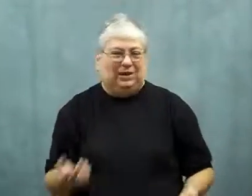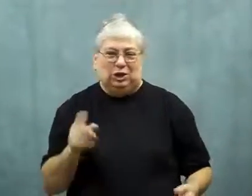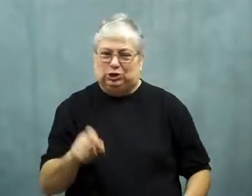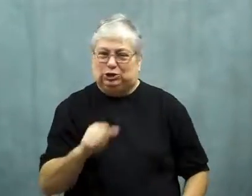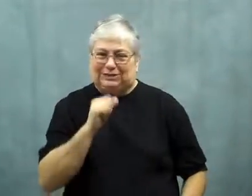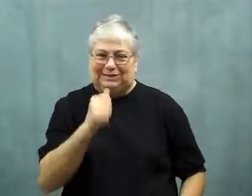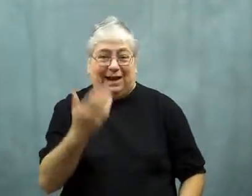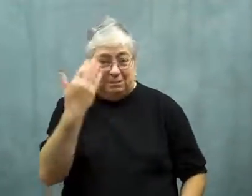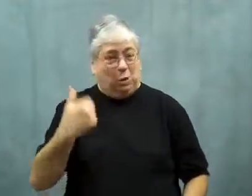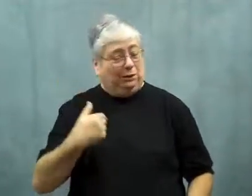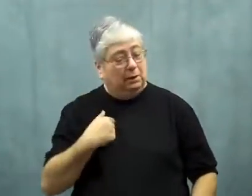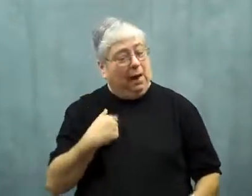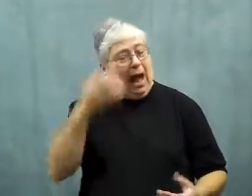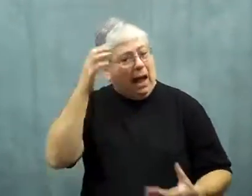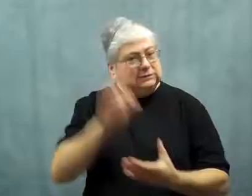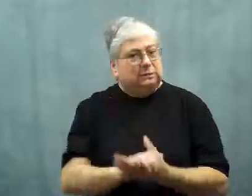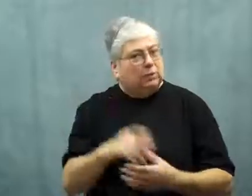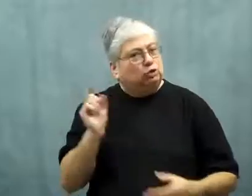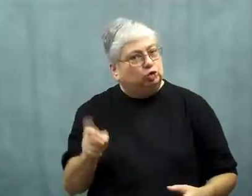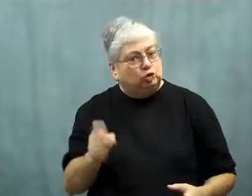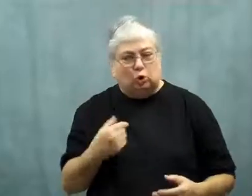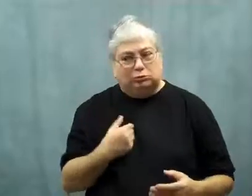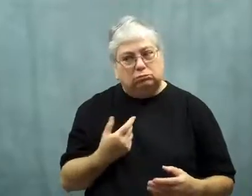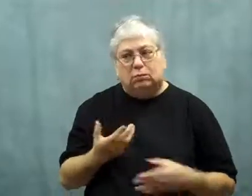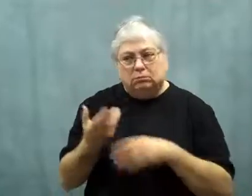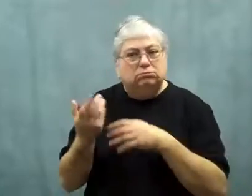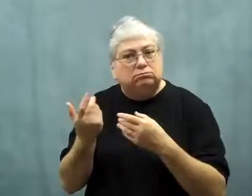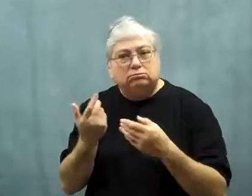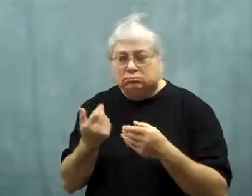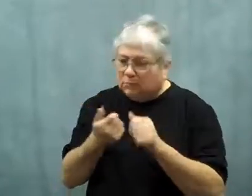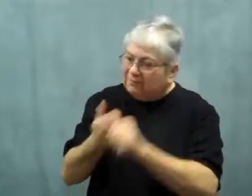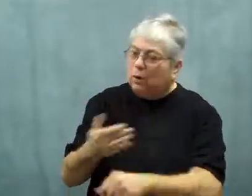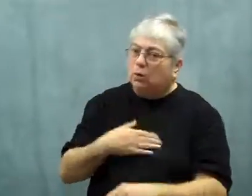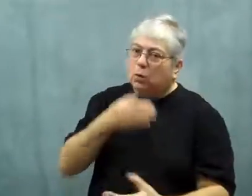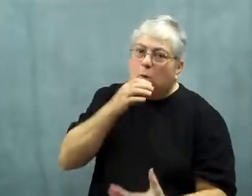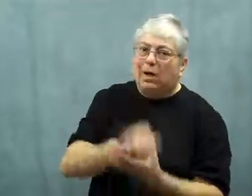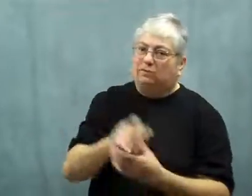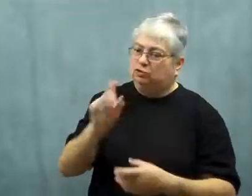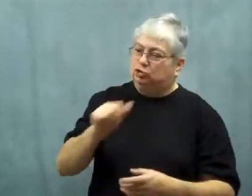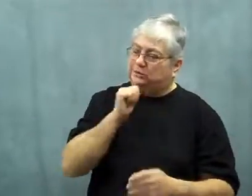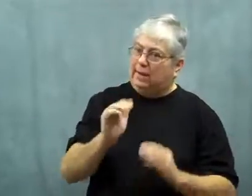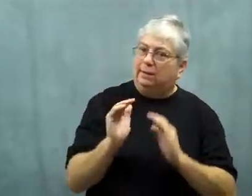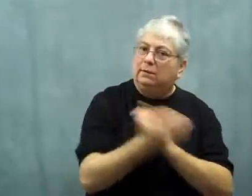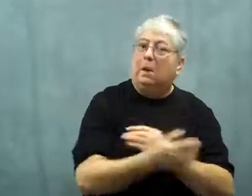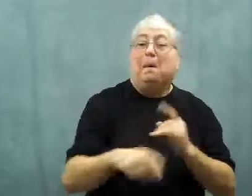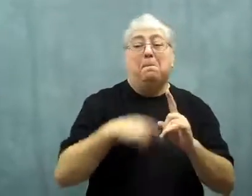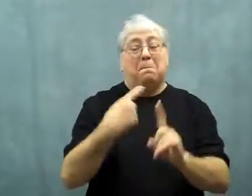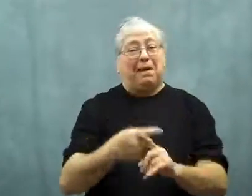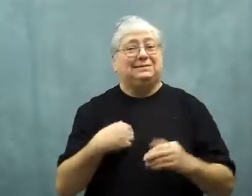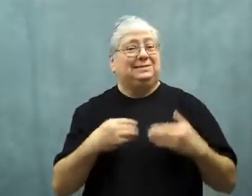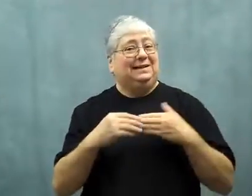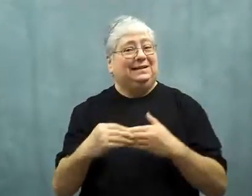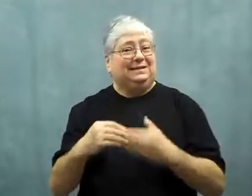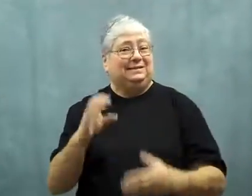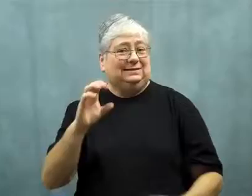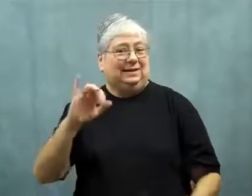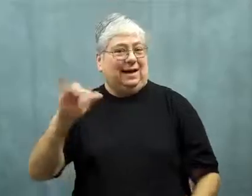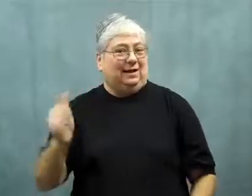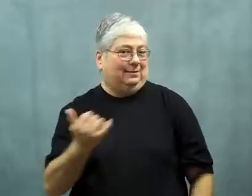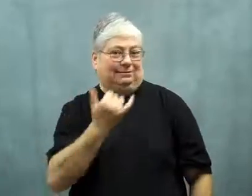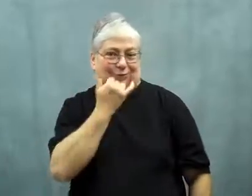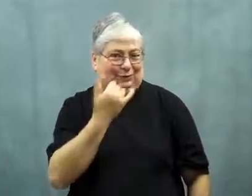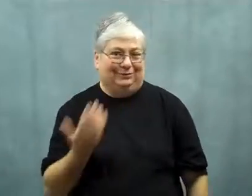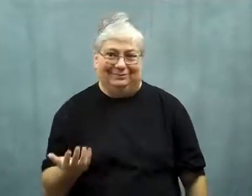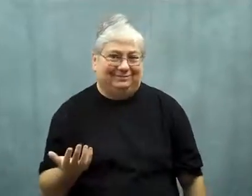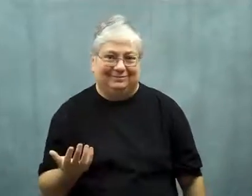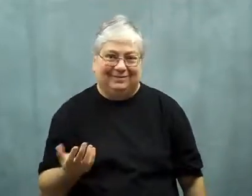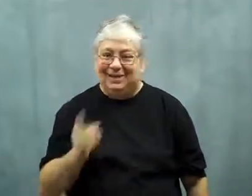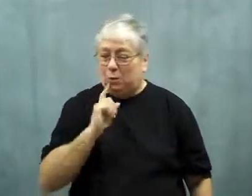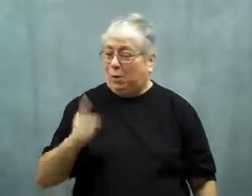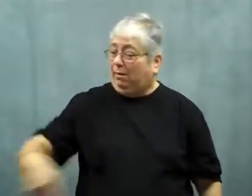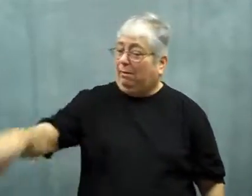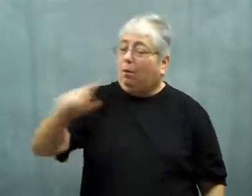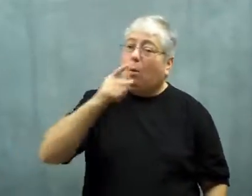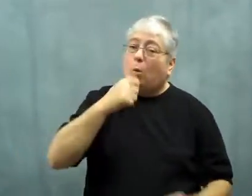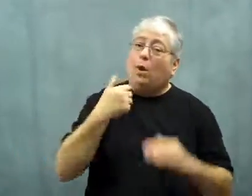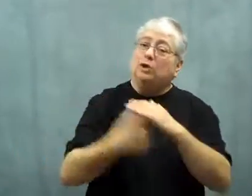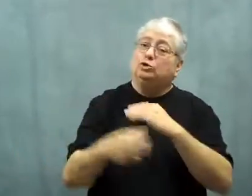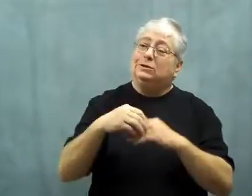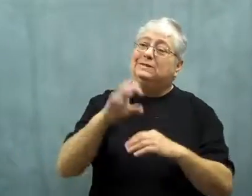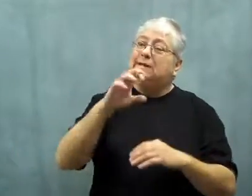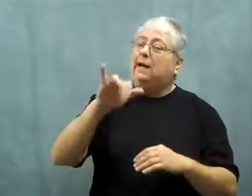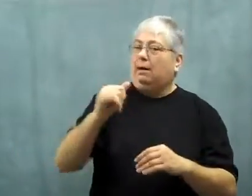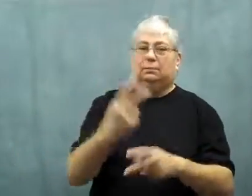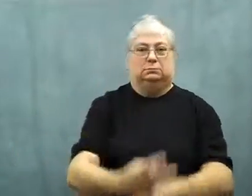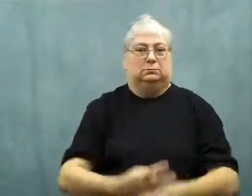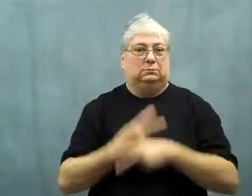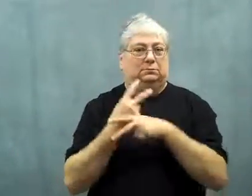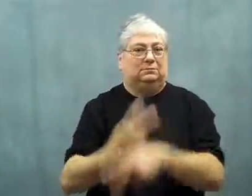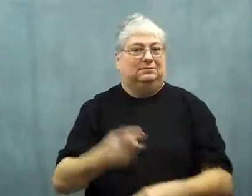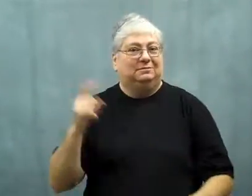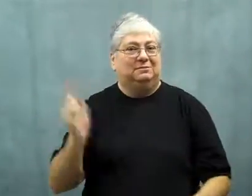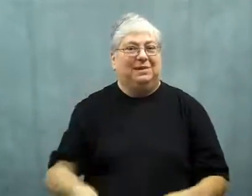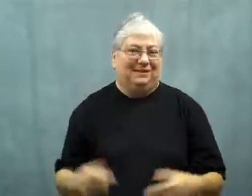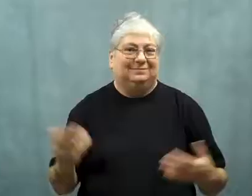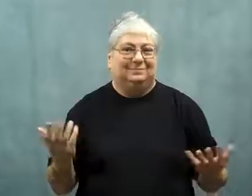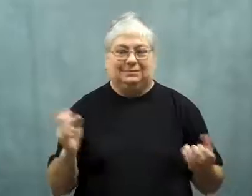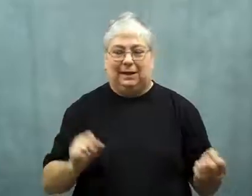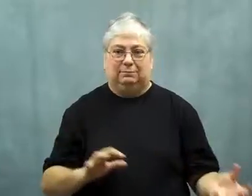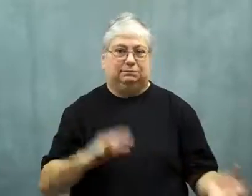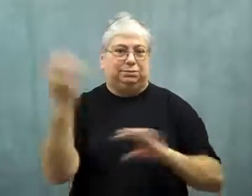He said it was wrong both as a husband and as the director of the CIA.